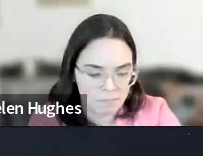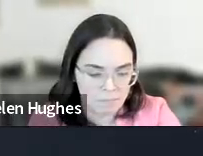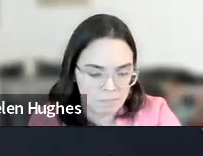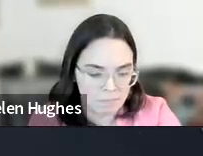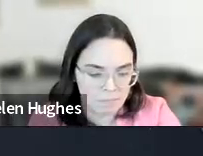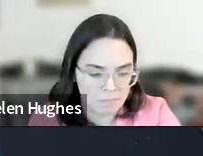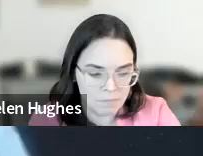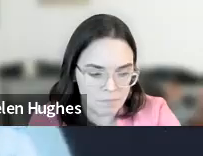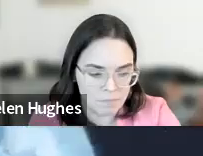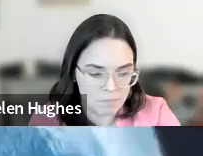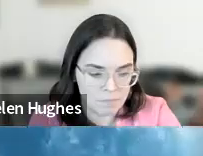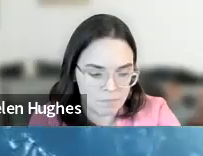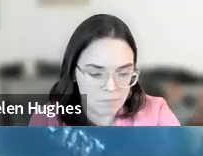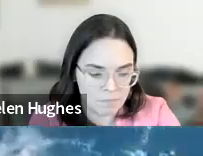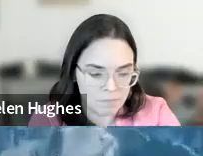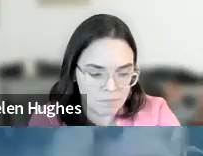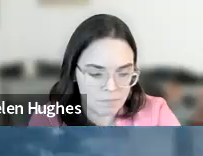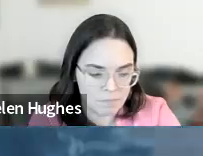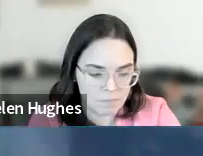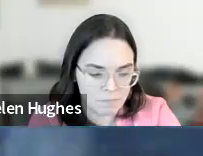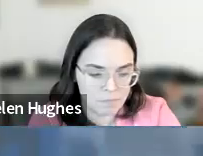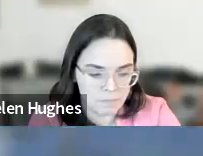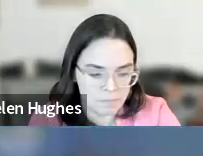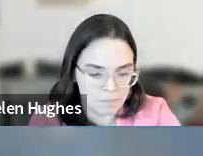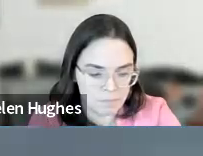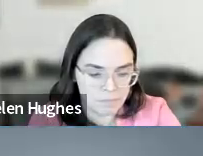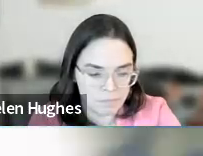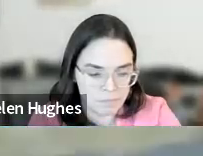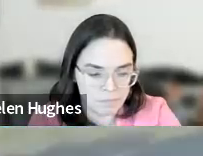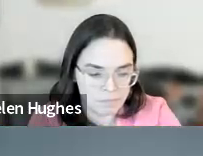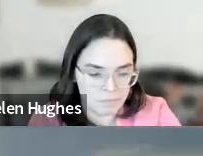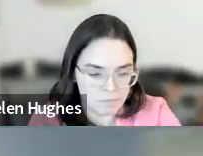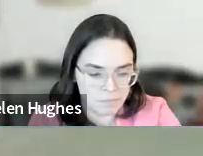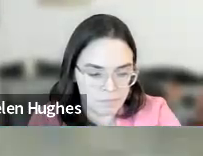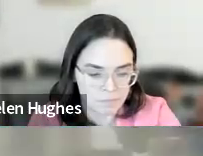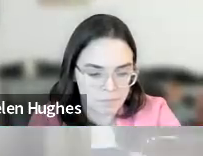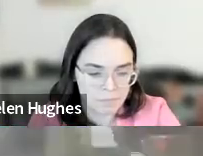(Video)